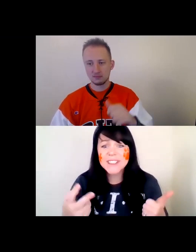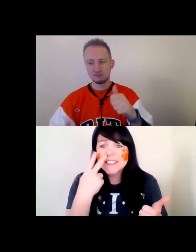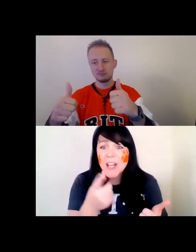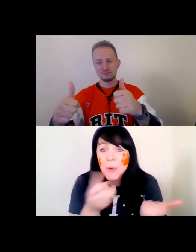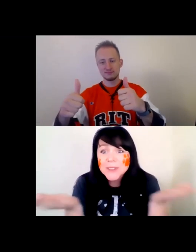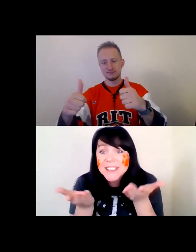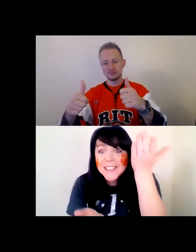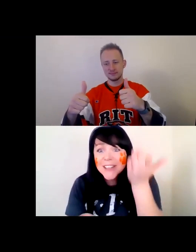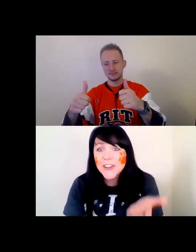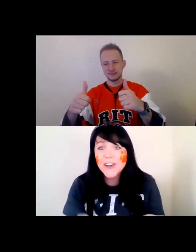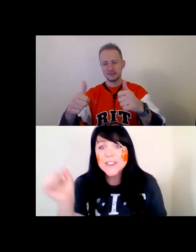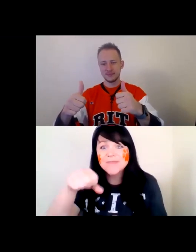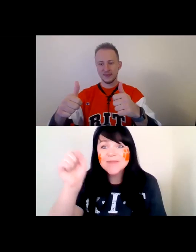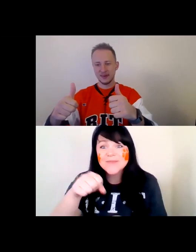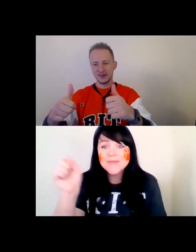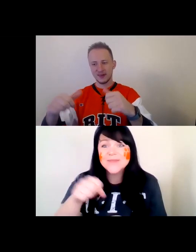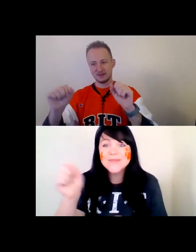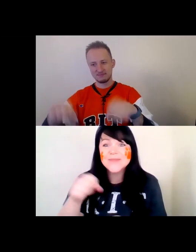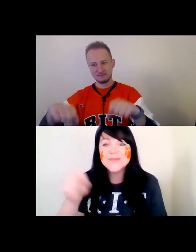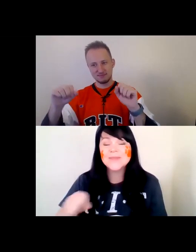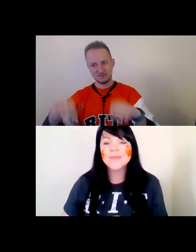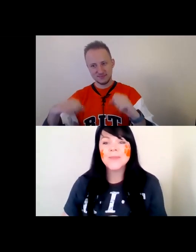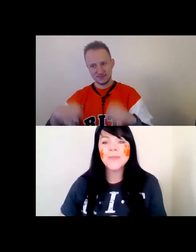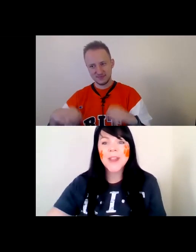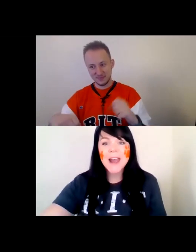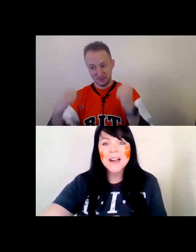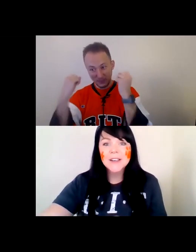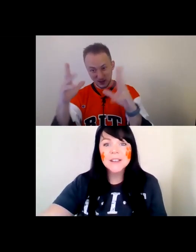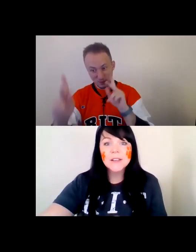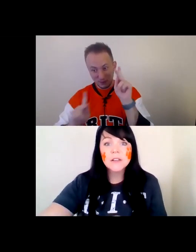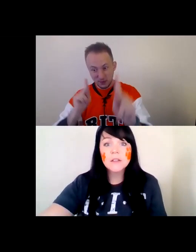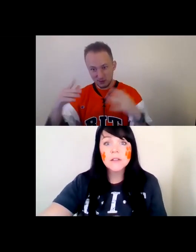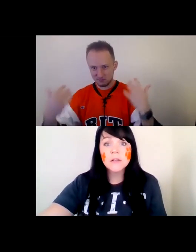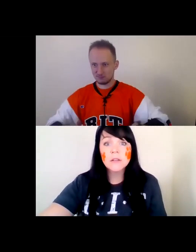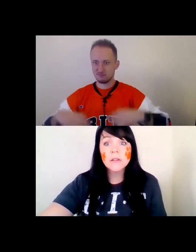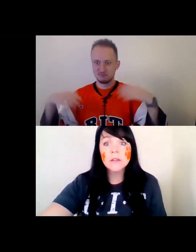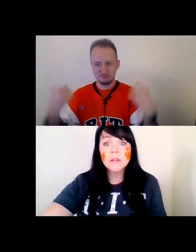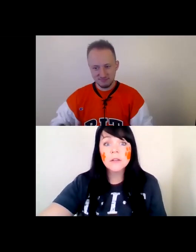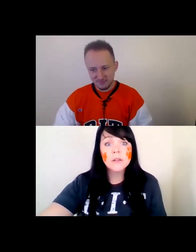Michelle: See who’s here! Matt: So many people here, wow.